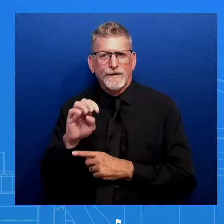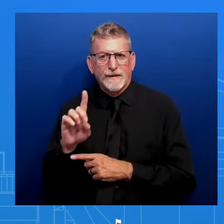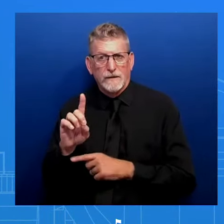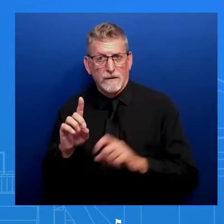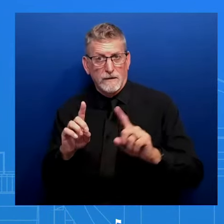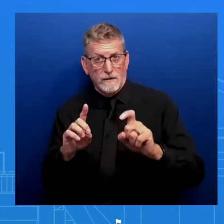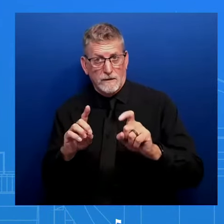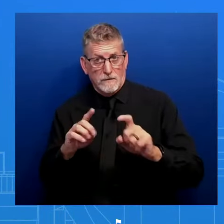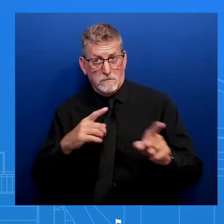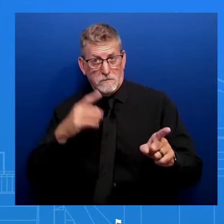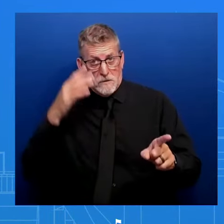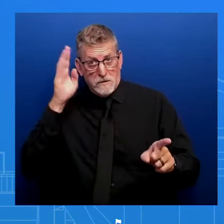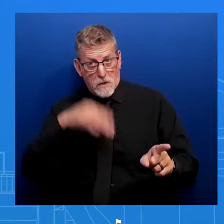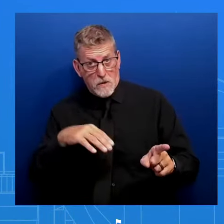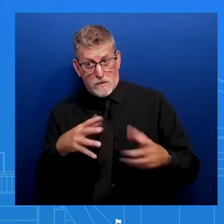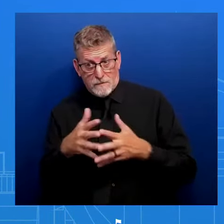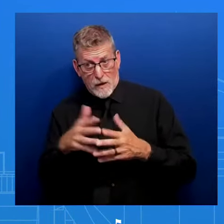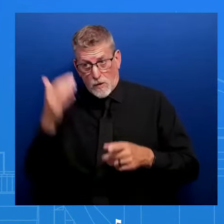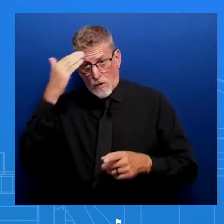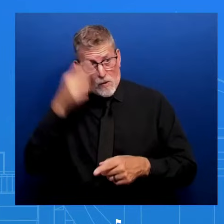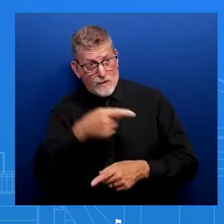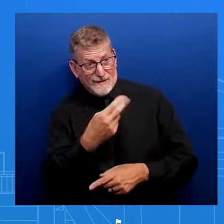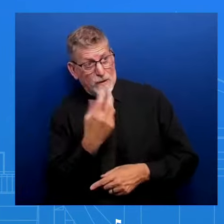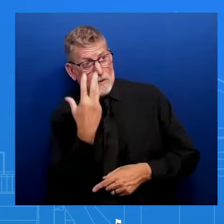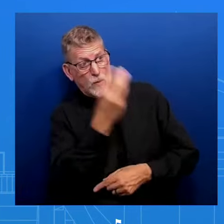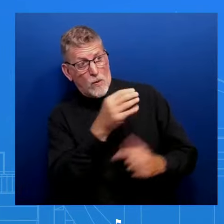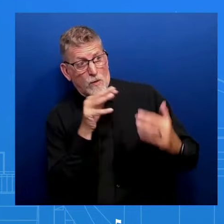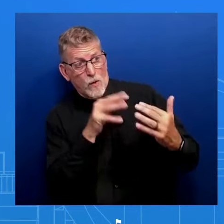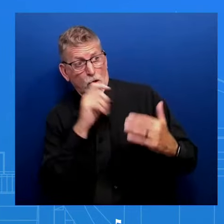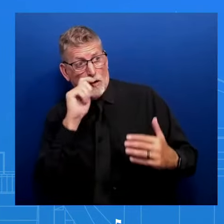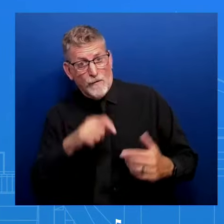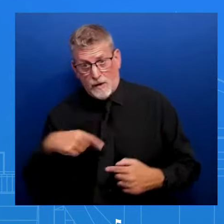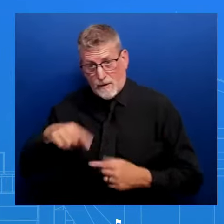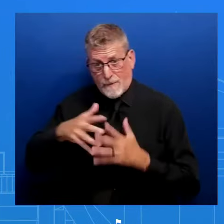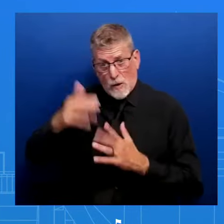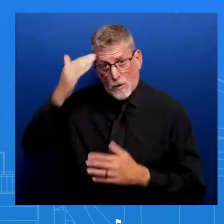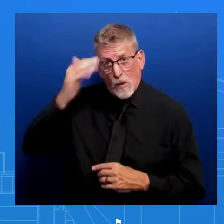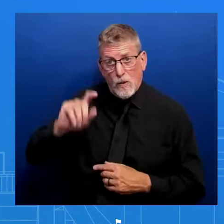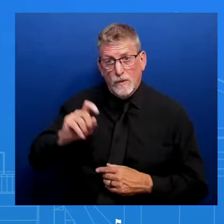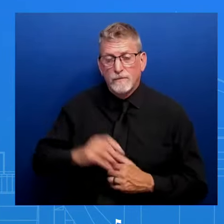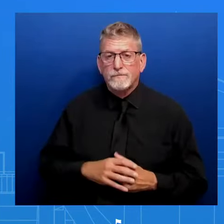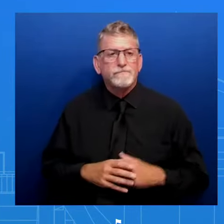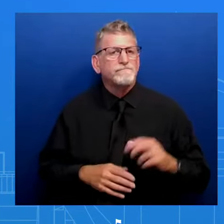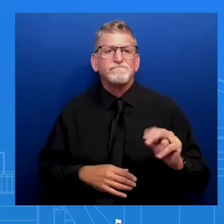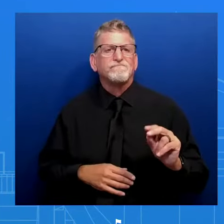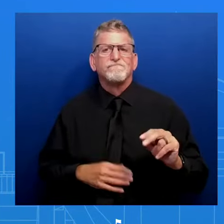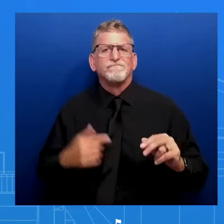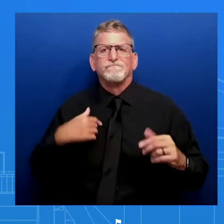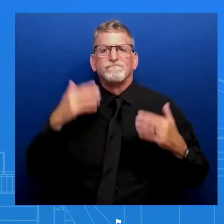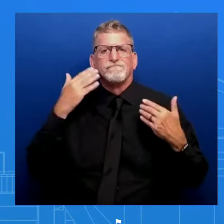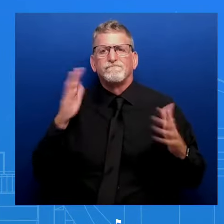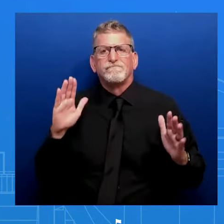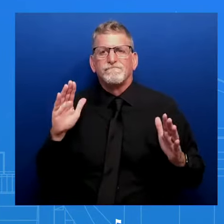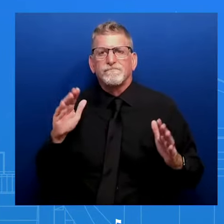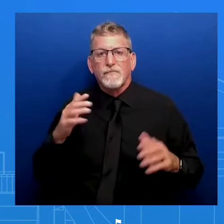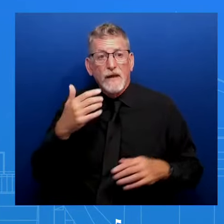The Press: Did he give any advance notice to anyone at the White House -- Mr. Kirby: I'm certainly not aware -- The Press: -- or NSC? Mr. Kirby: I'm certainly not aware of any, nor -- nor would we expect that.